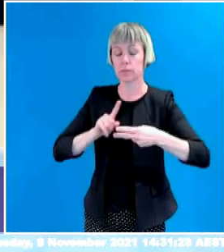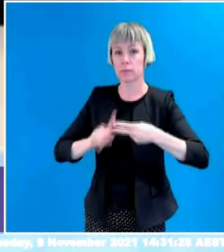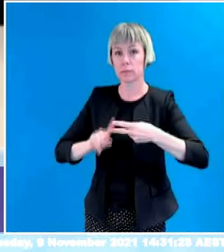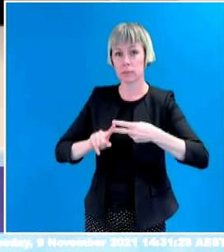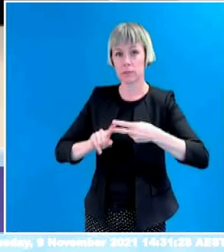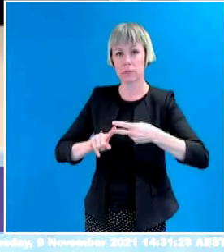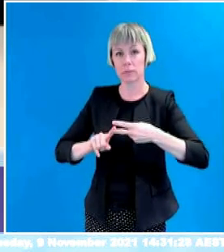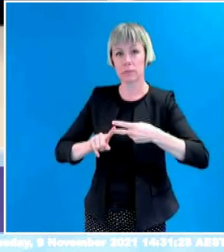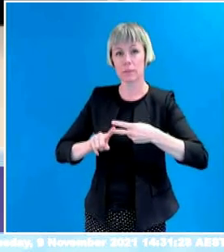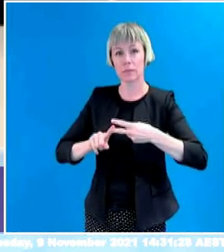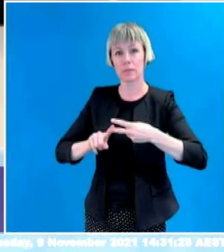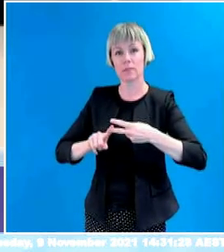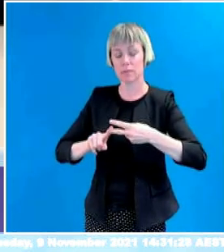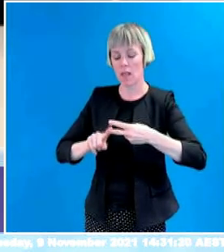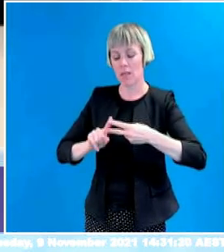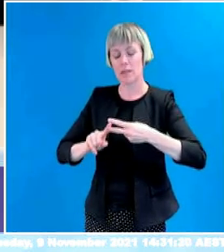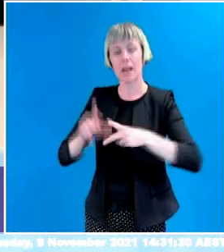Department of Social Services.